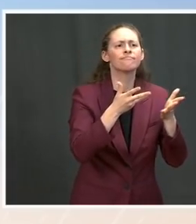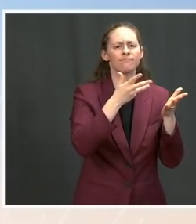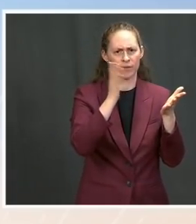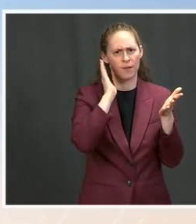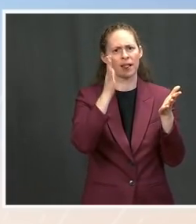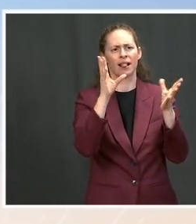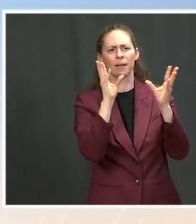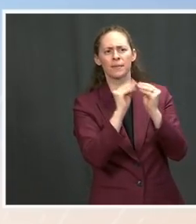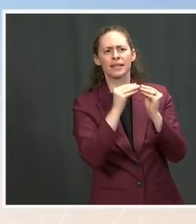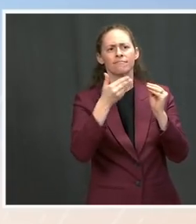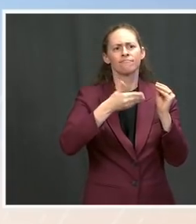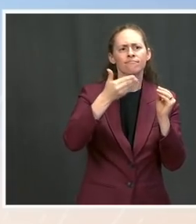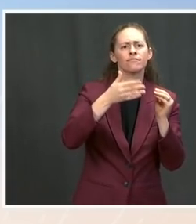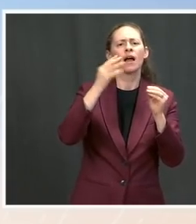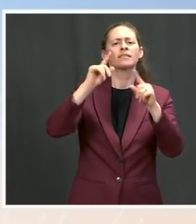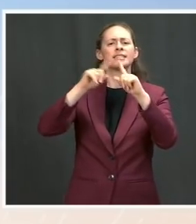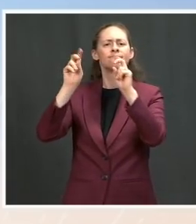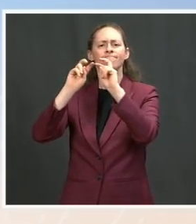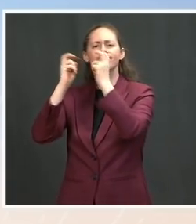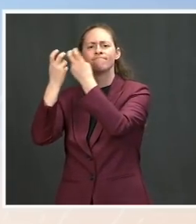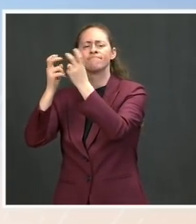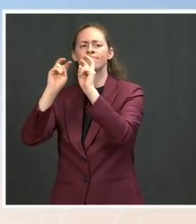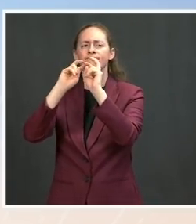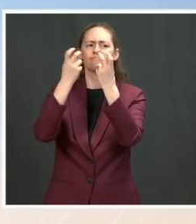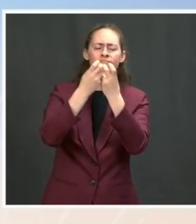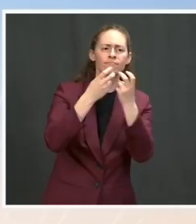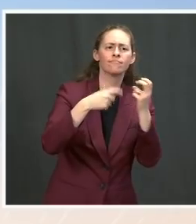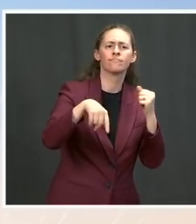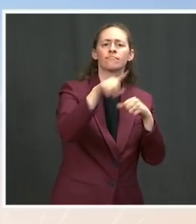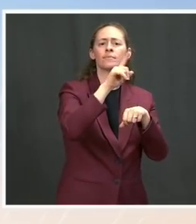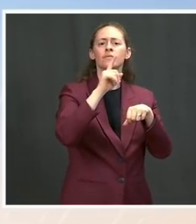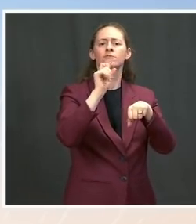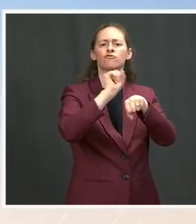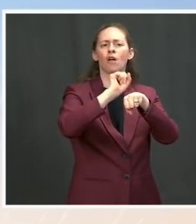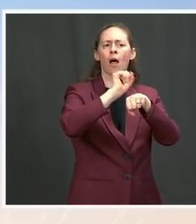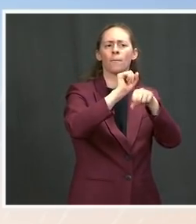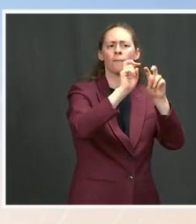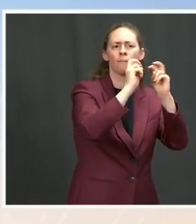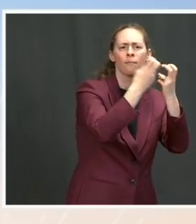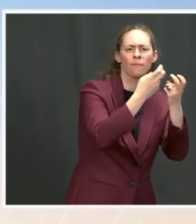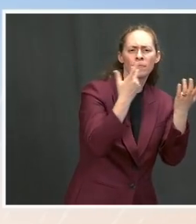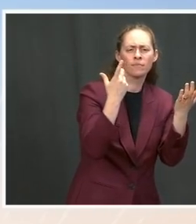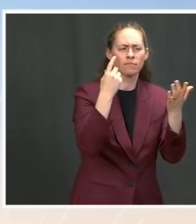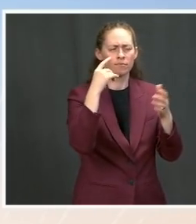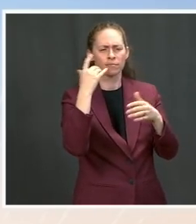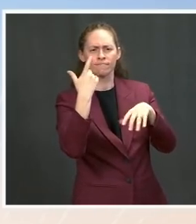Our Jobs Cabinet continues to make one-on-one calls to members on both sides of the aisle, and some of them are also in districts